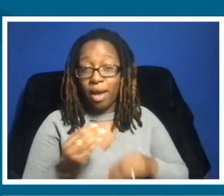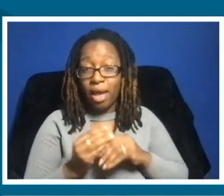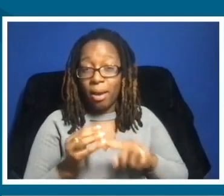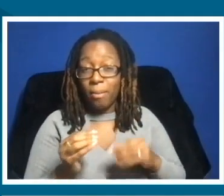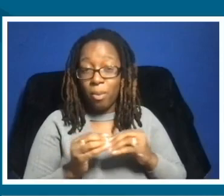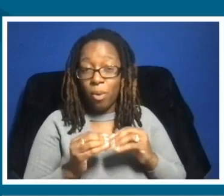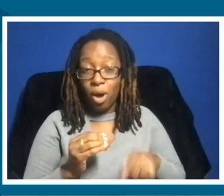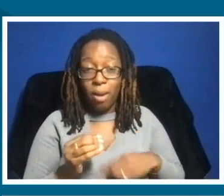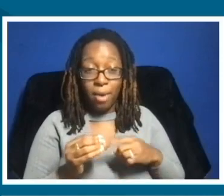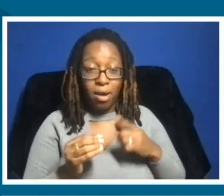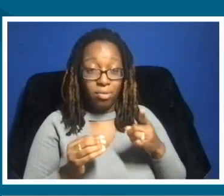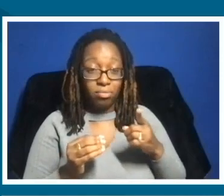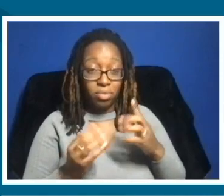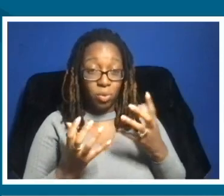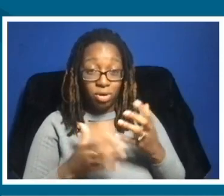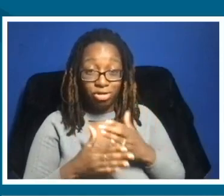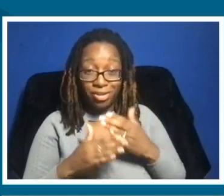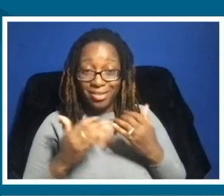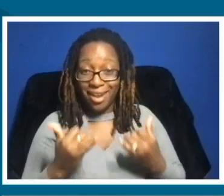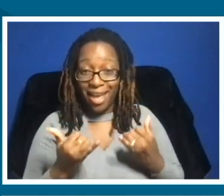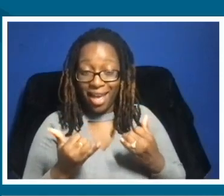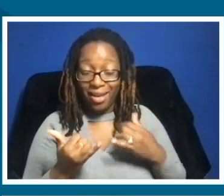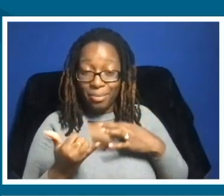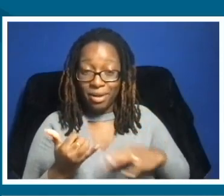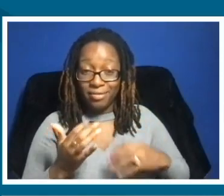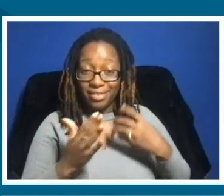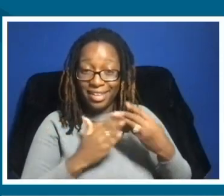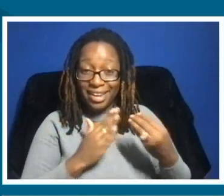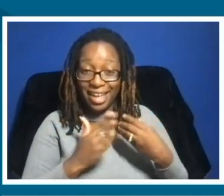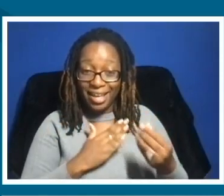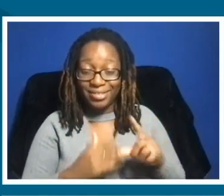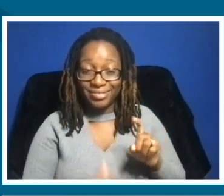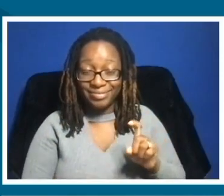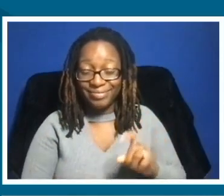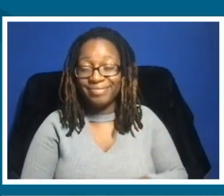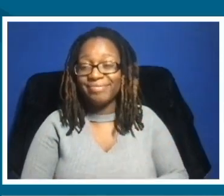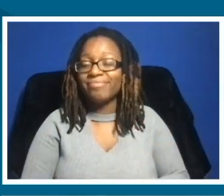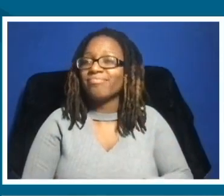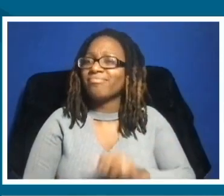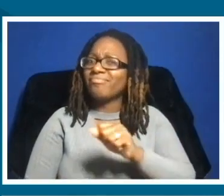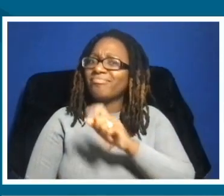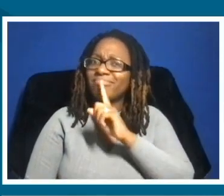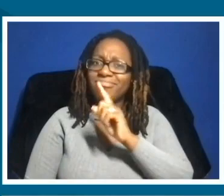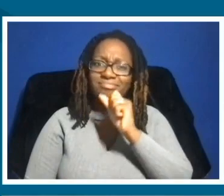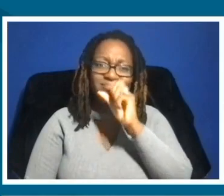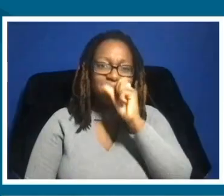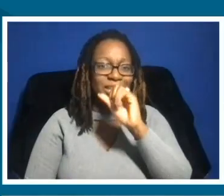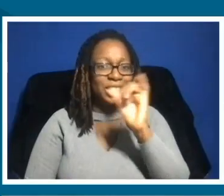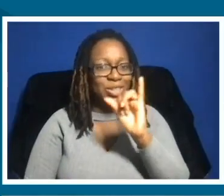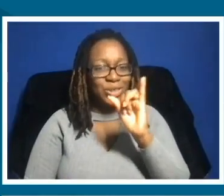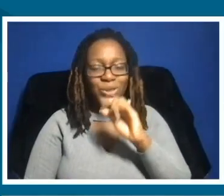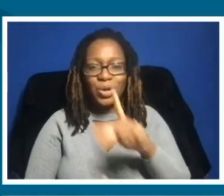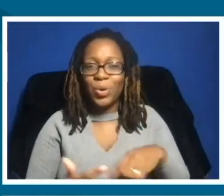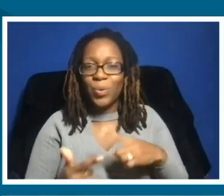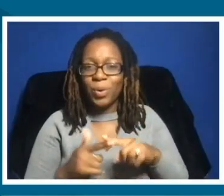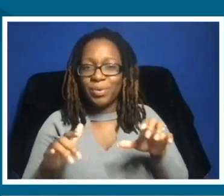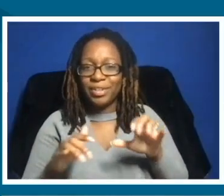it now about the benefits of getting out oh yeah well i was really surprised too